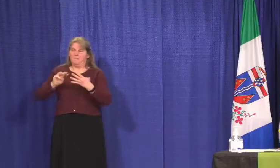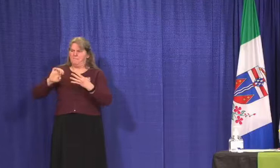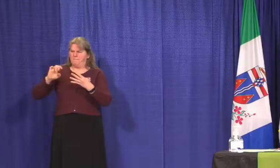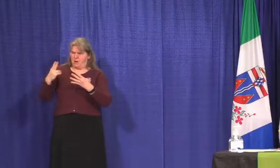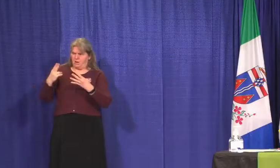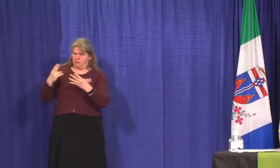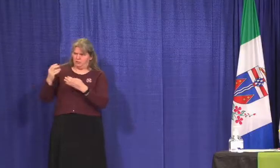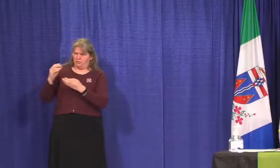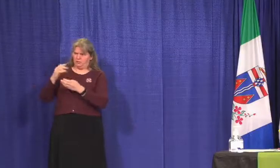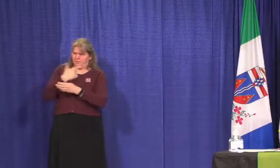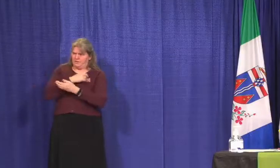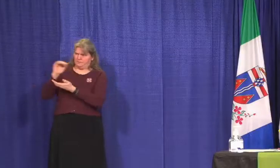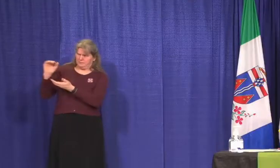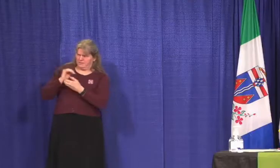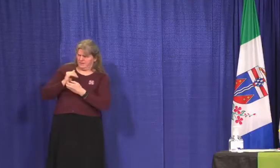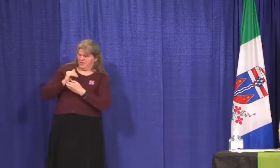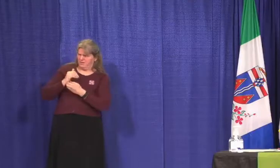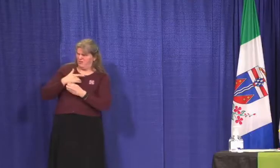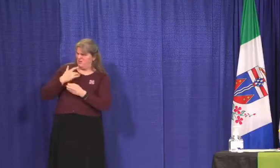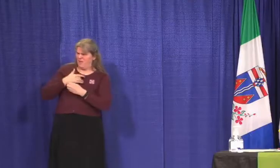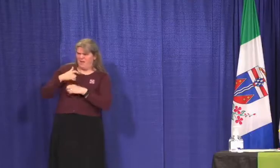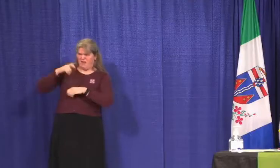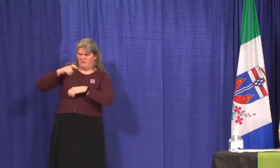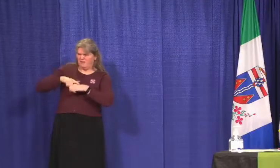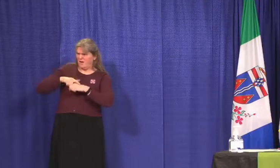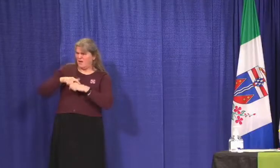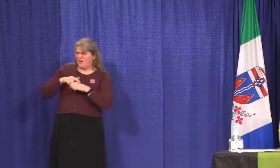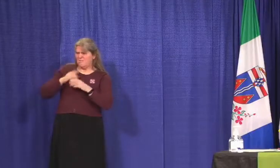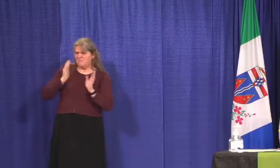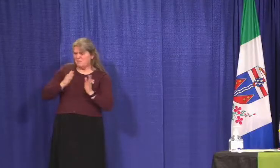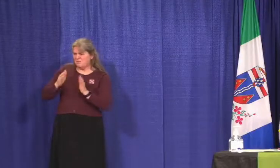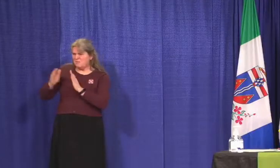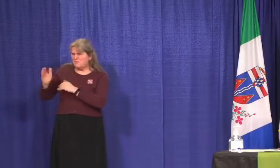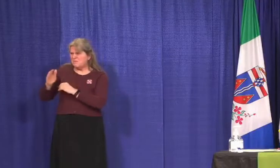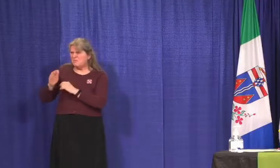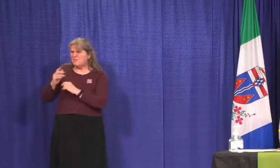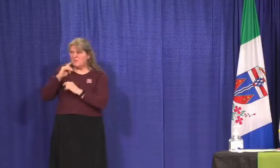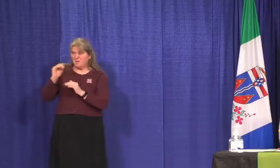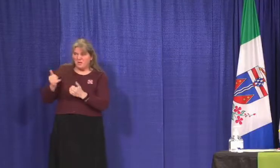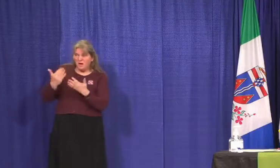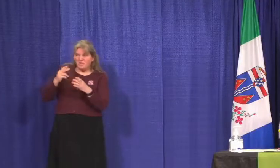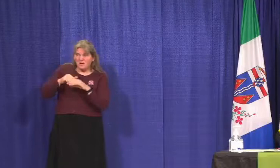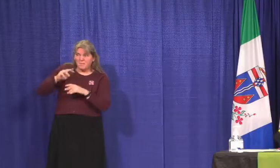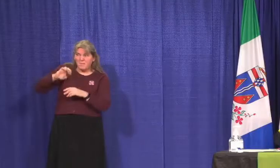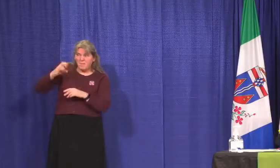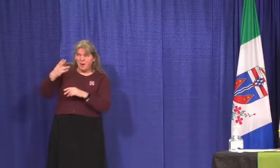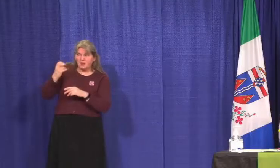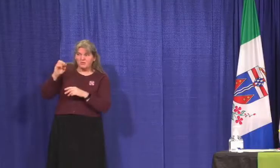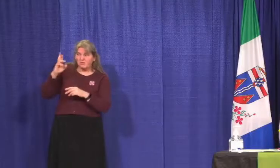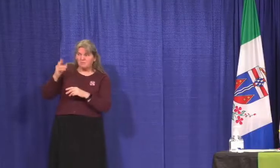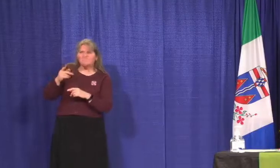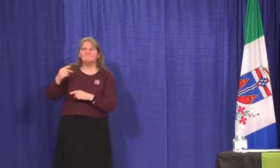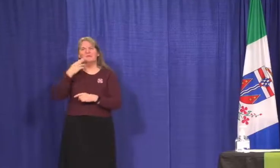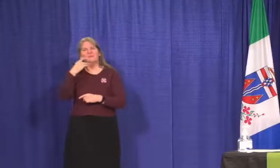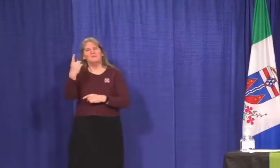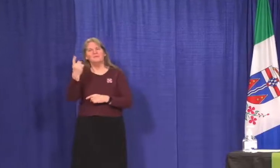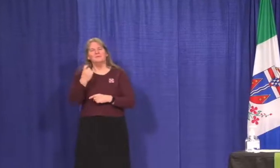timeline? With the clinic take place in March for example?